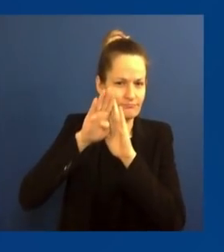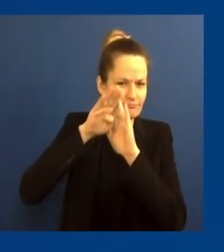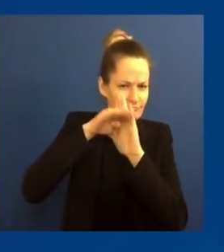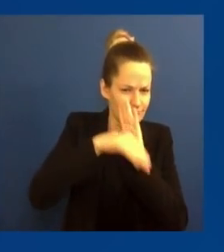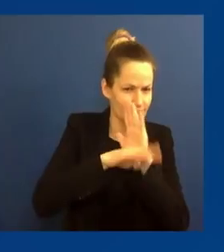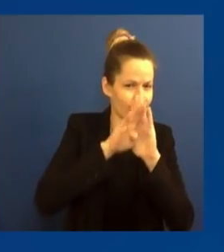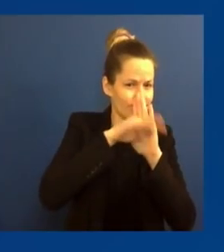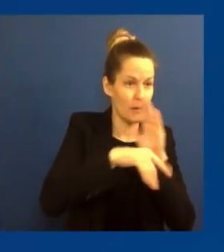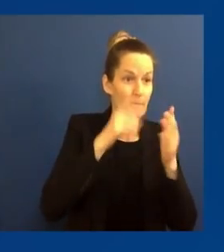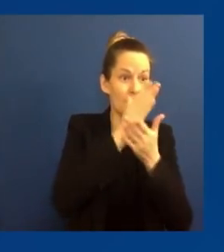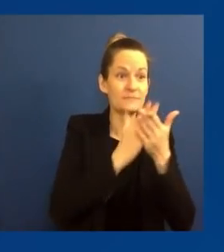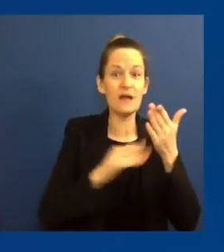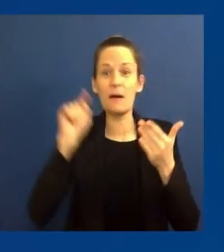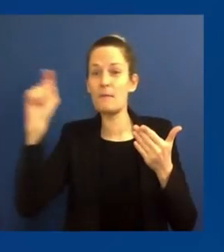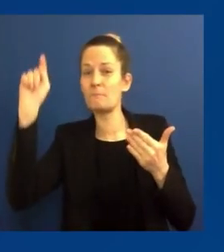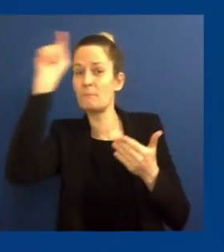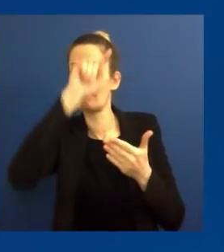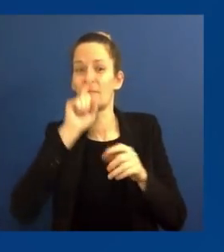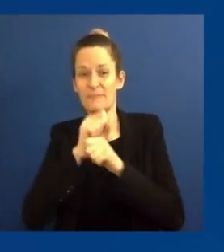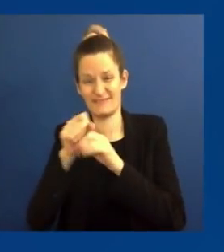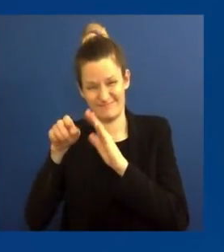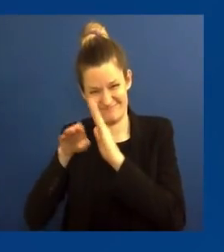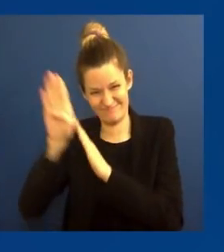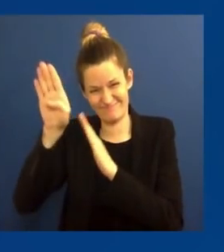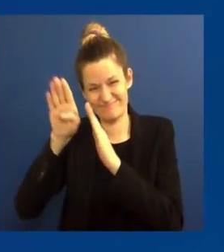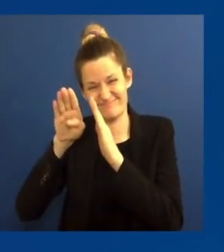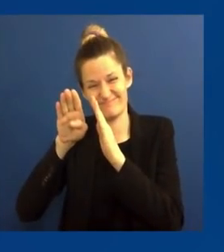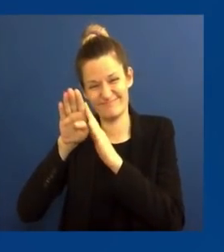the surge in cases started at different times in different regions,